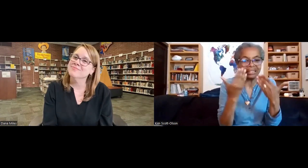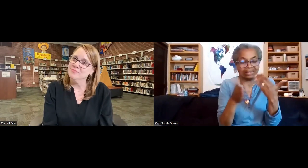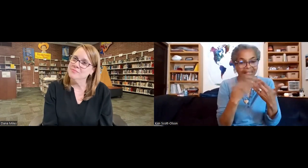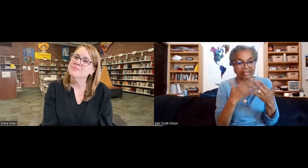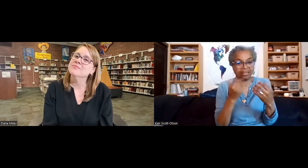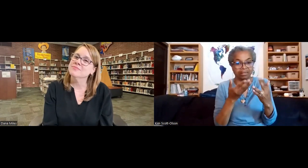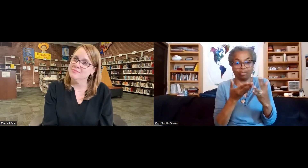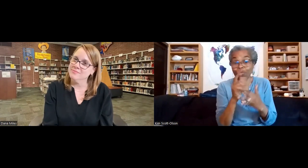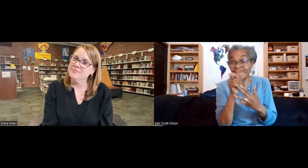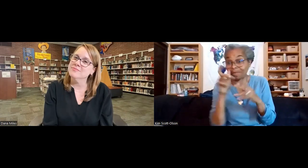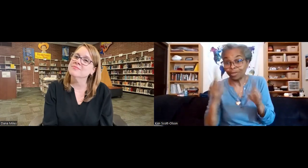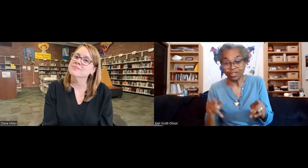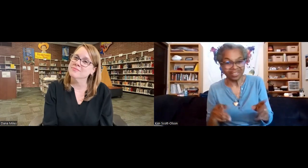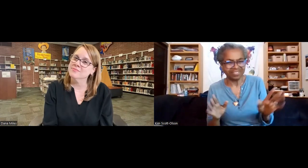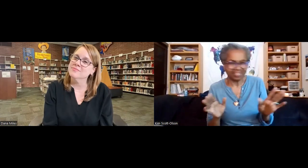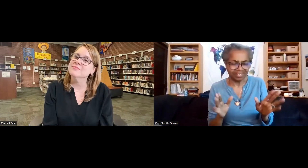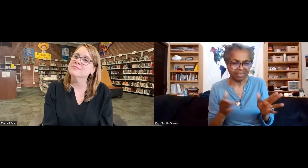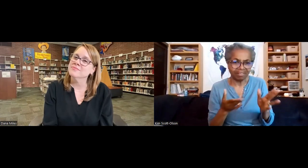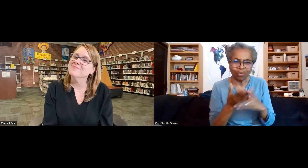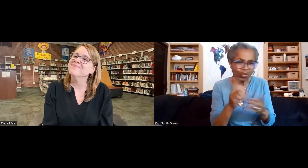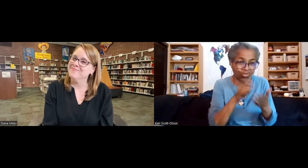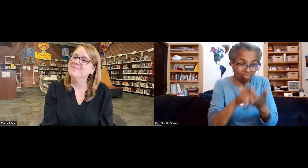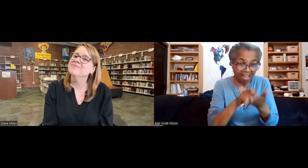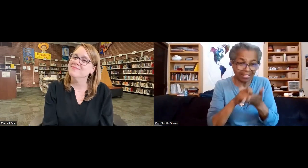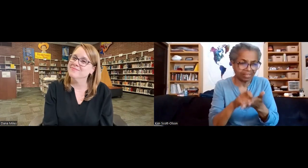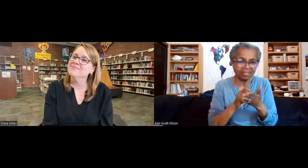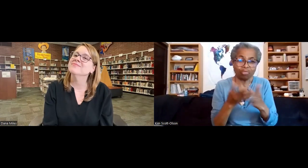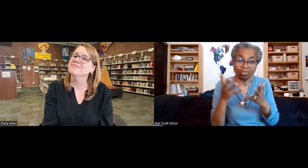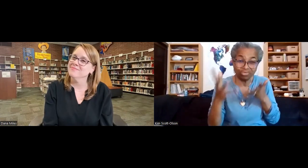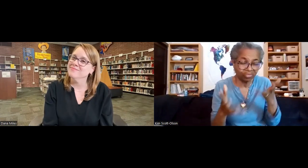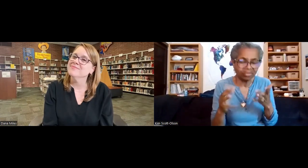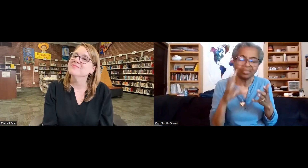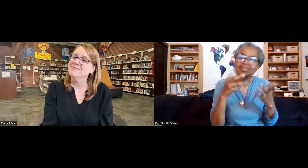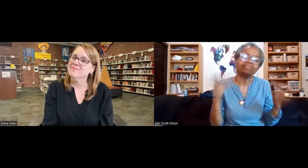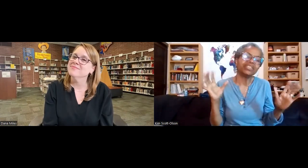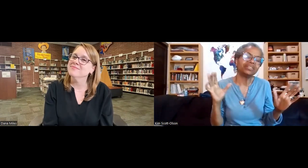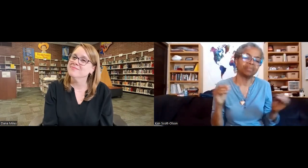in sign language, it’s easy and there’s no need for another person to interpret, write notes, or gesture.